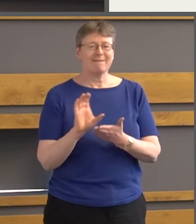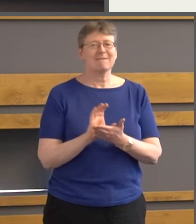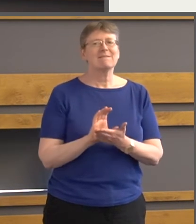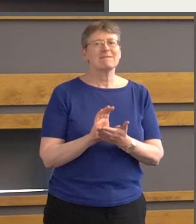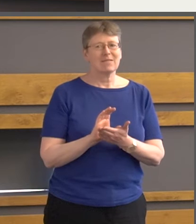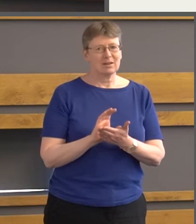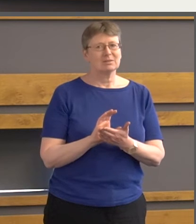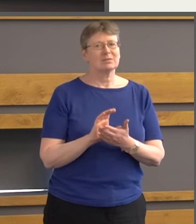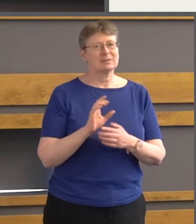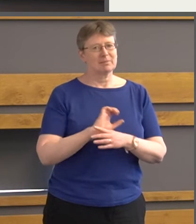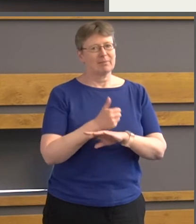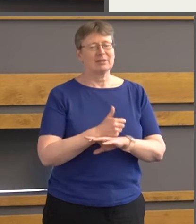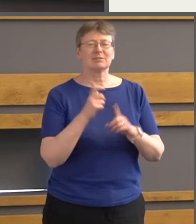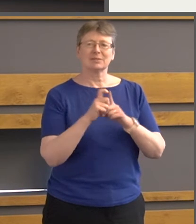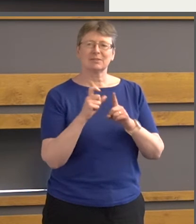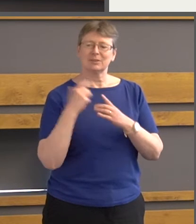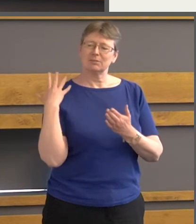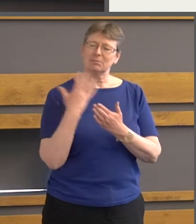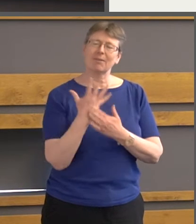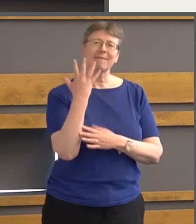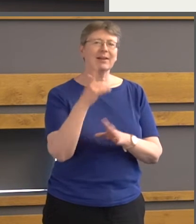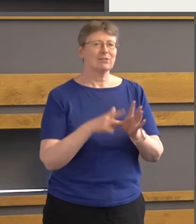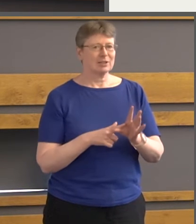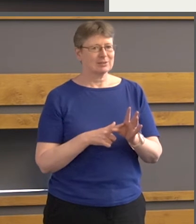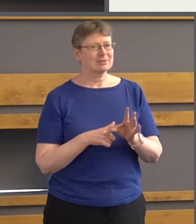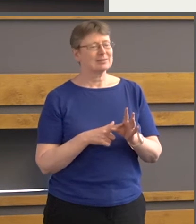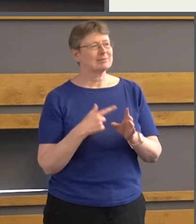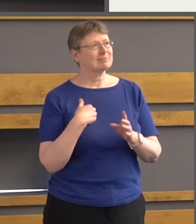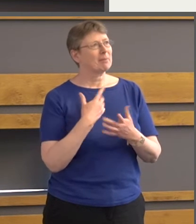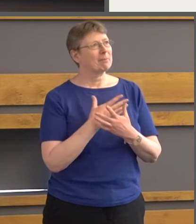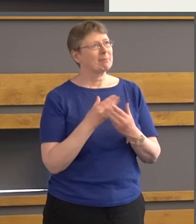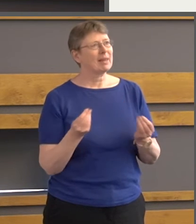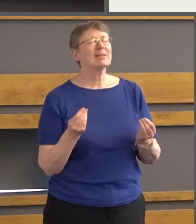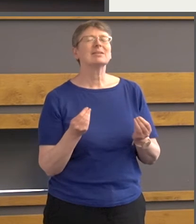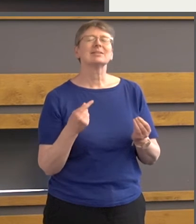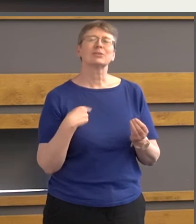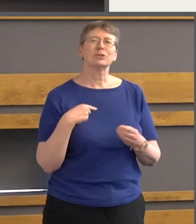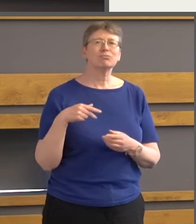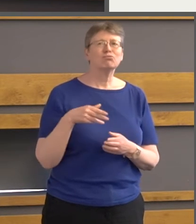So it's been wonderful. And I miss those journeys, you know, along the Tay and the sea.